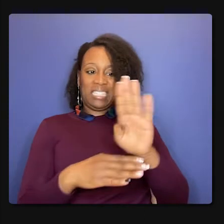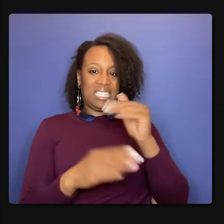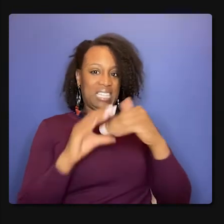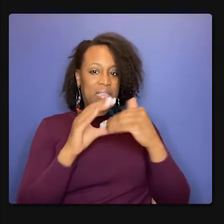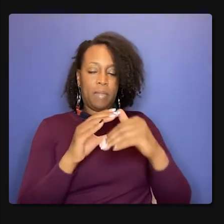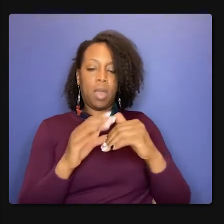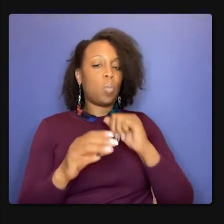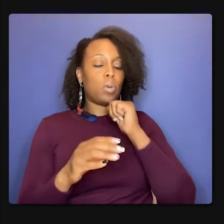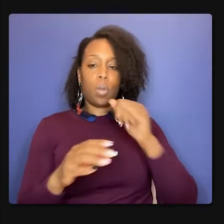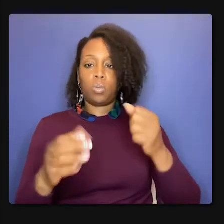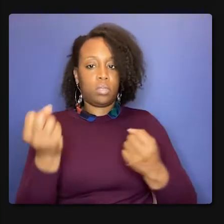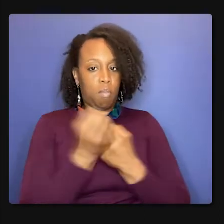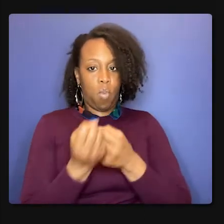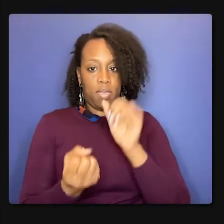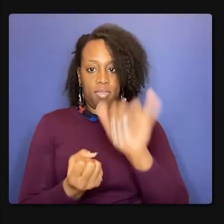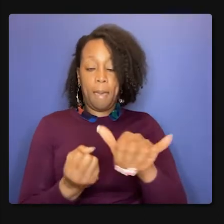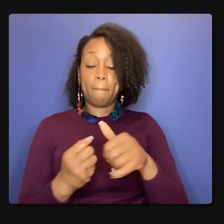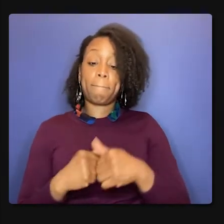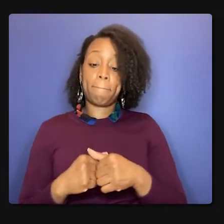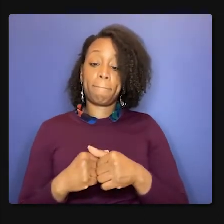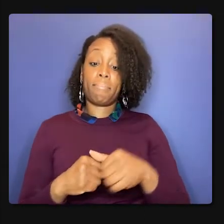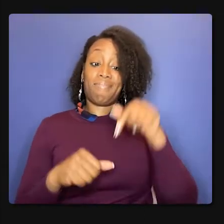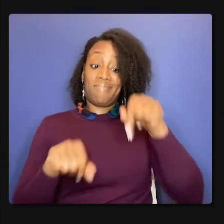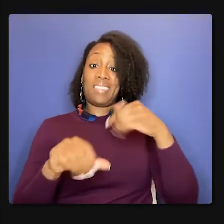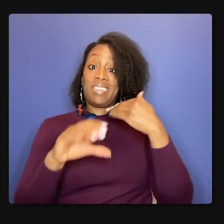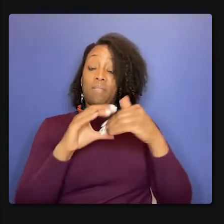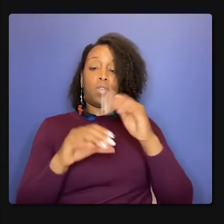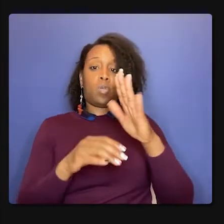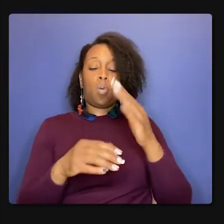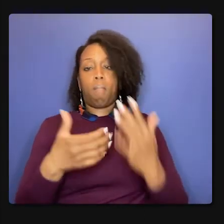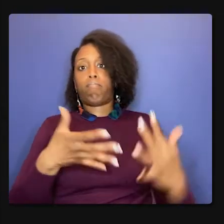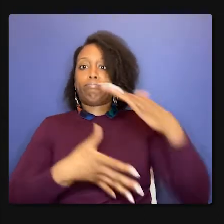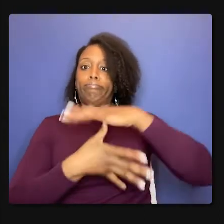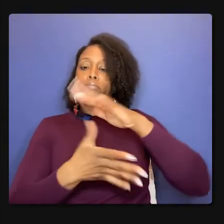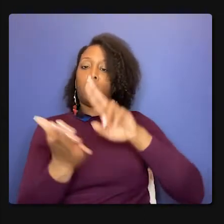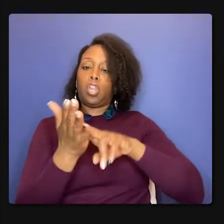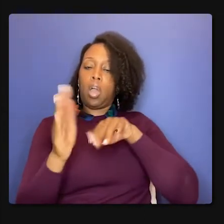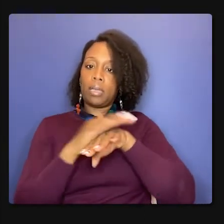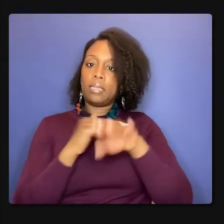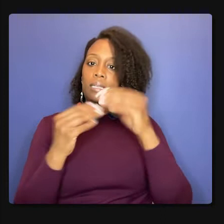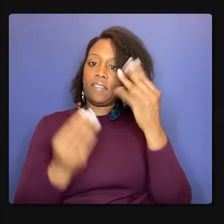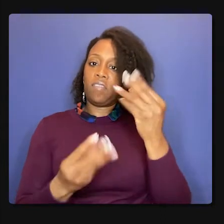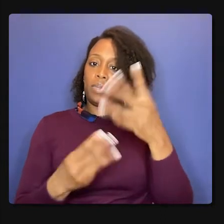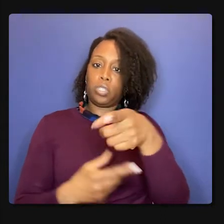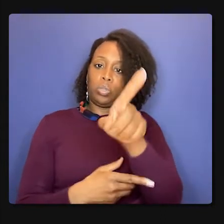in the sign-up flow. This email is the primary login information you will need